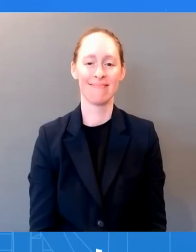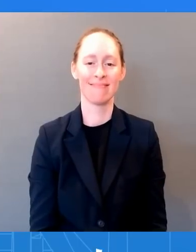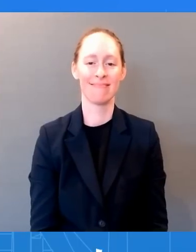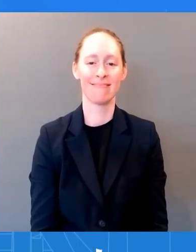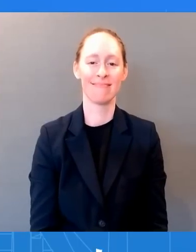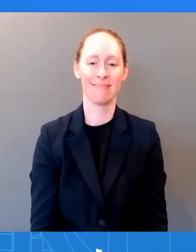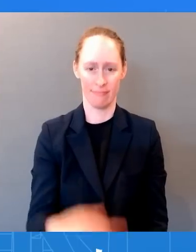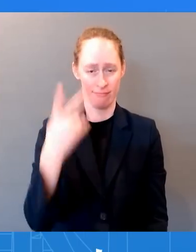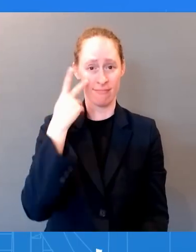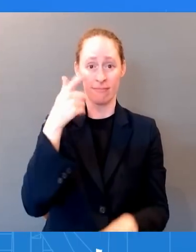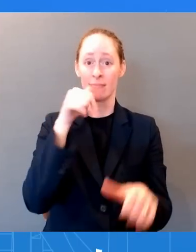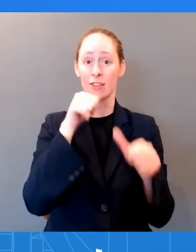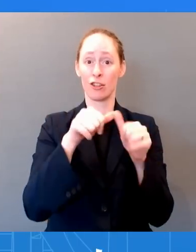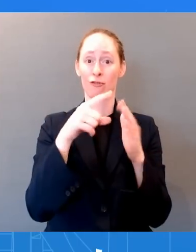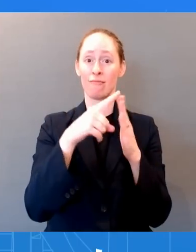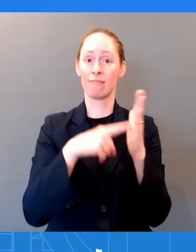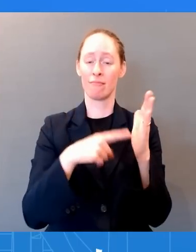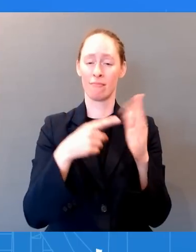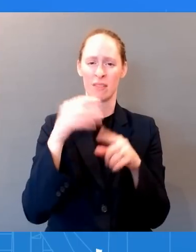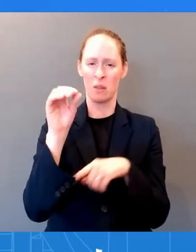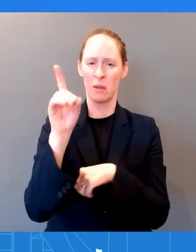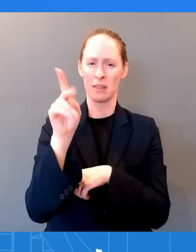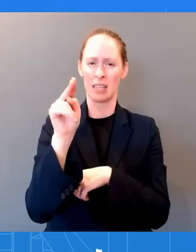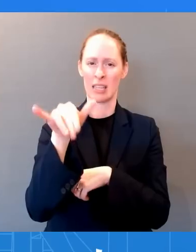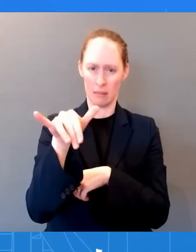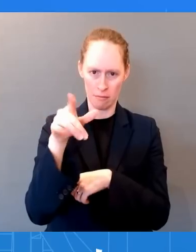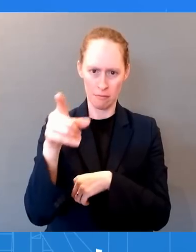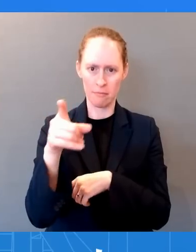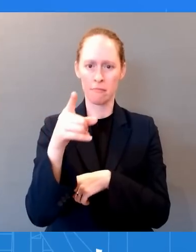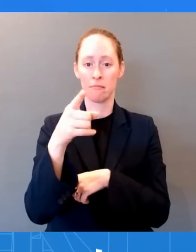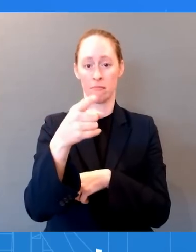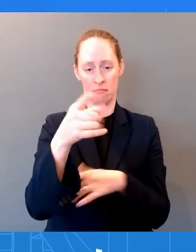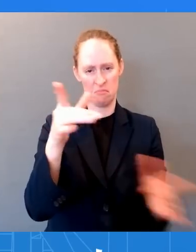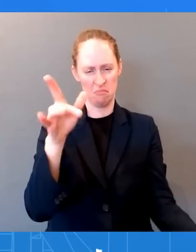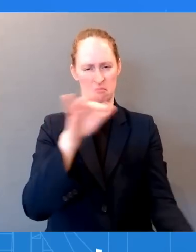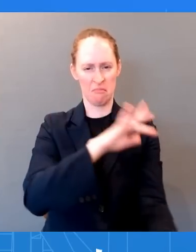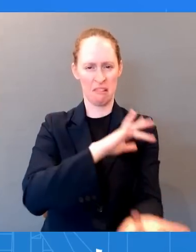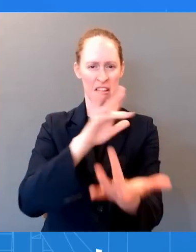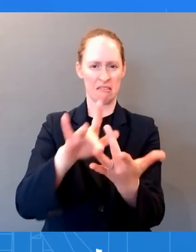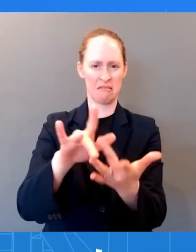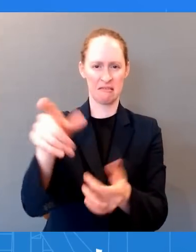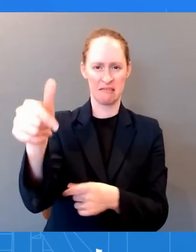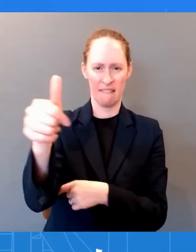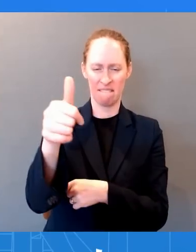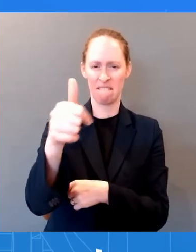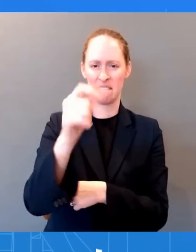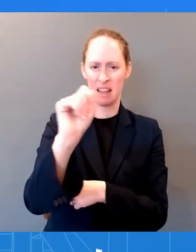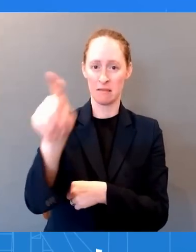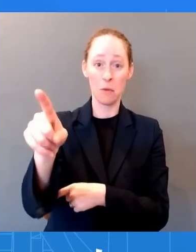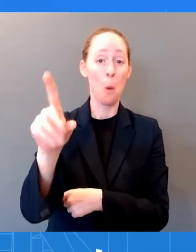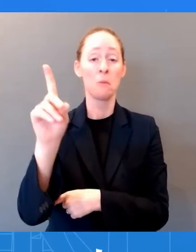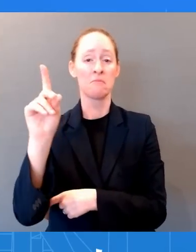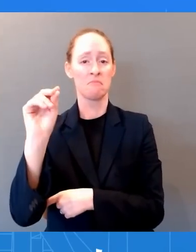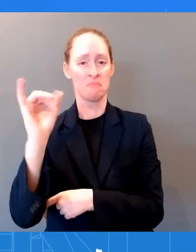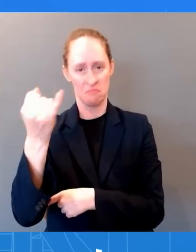I would refer you to either ODNI or the Department of Justice for any specific questions, any underlying materials.